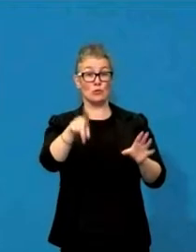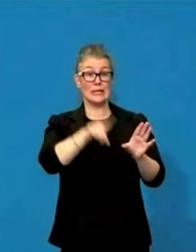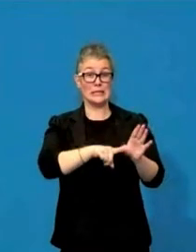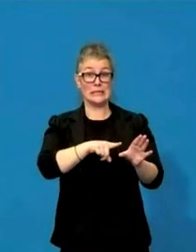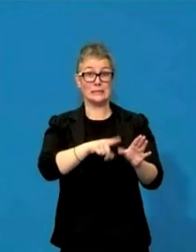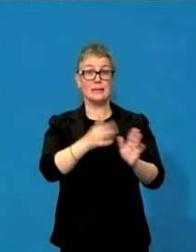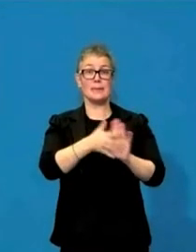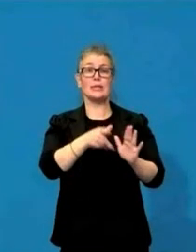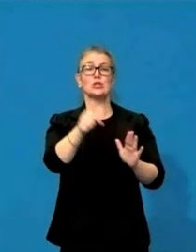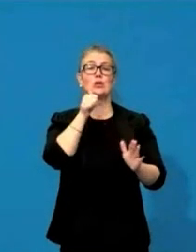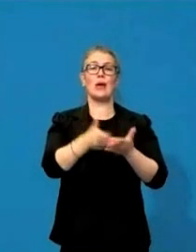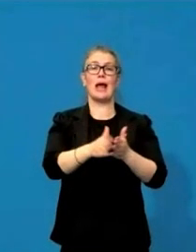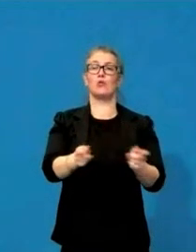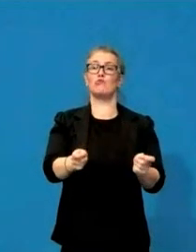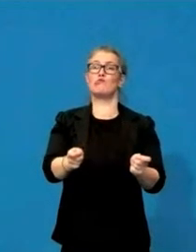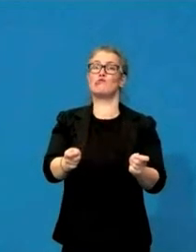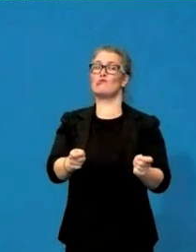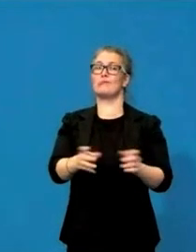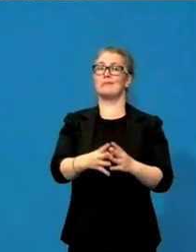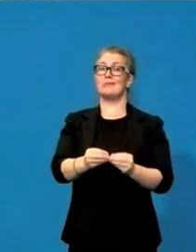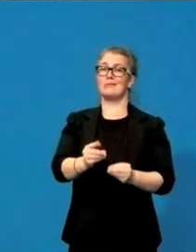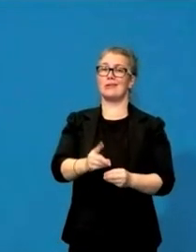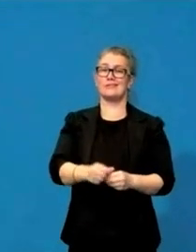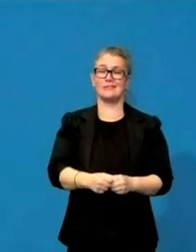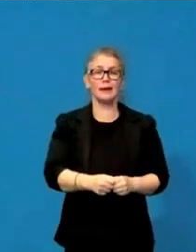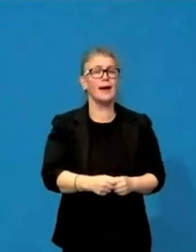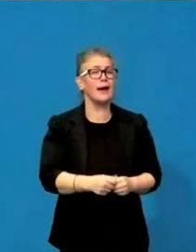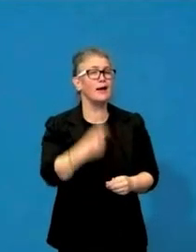Marmingee. MS HAND: We try to -- She's a good teacher.